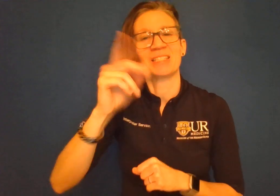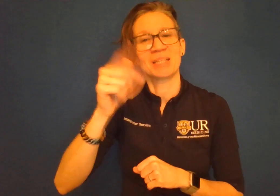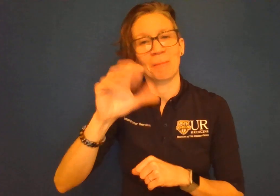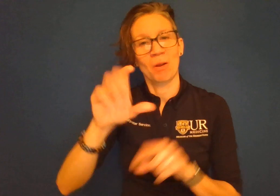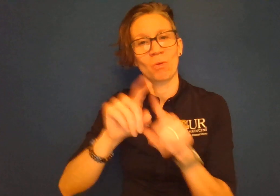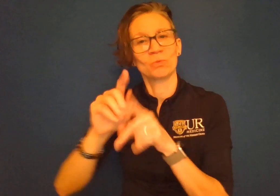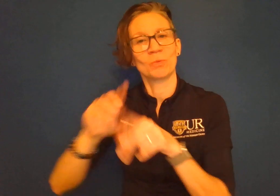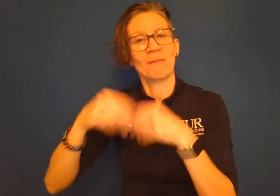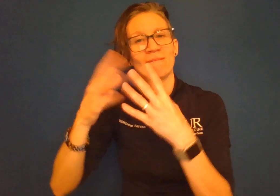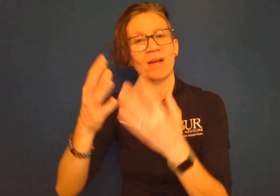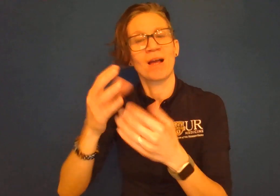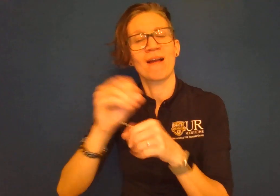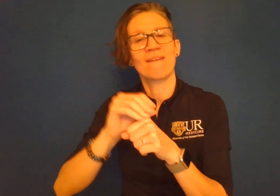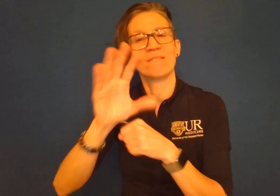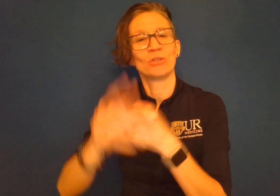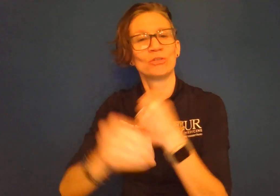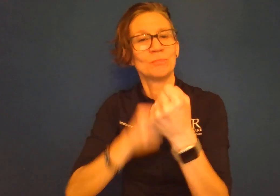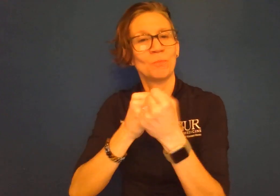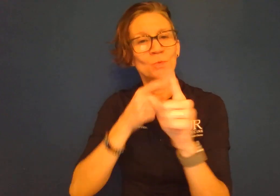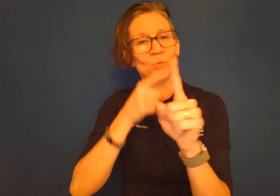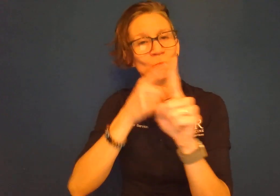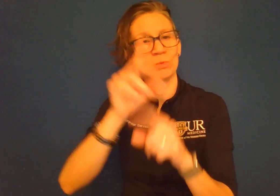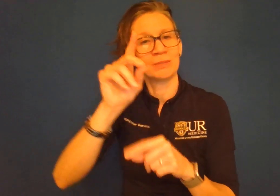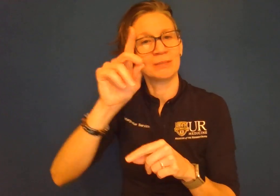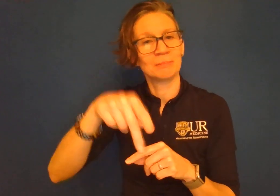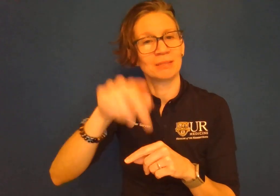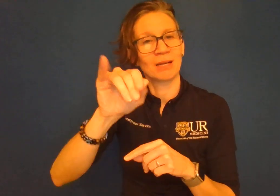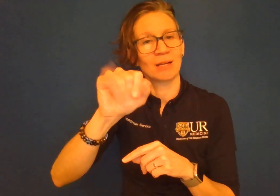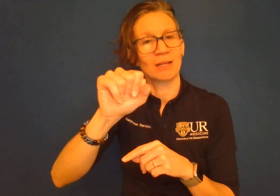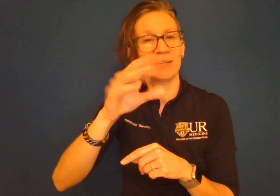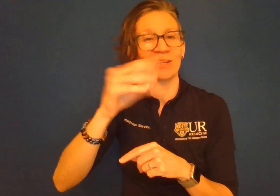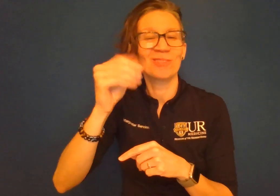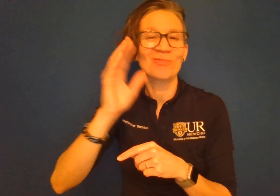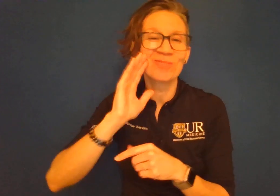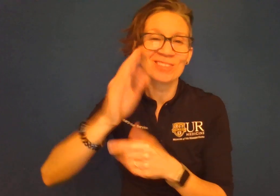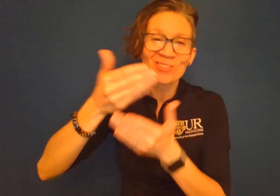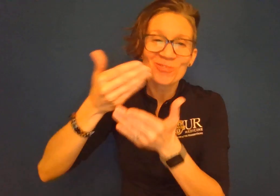DPAC also provides advisory support to DPIS